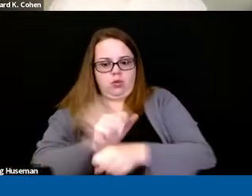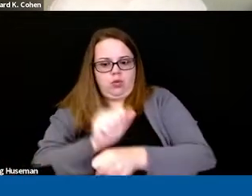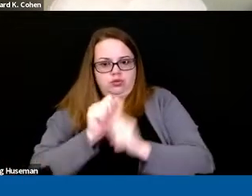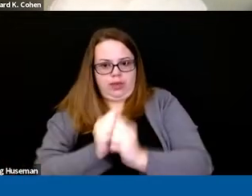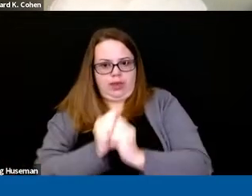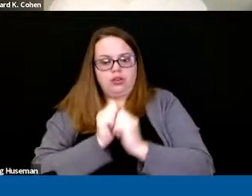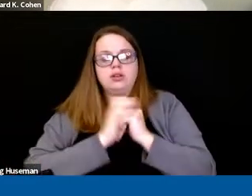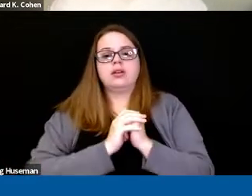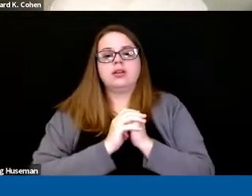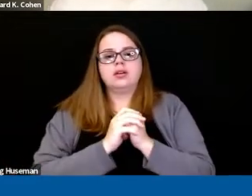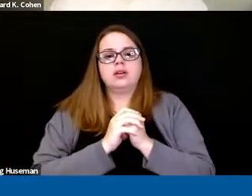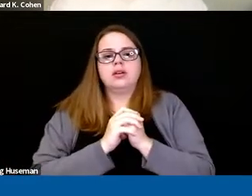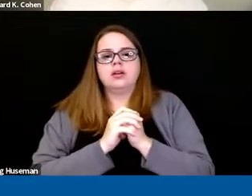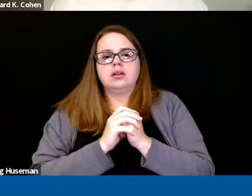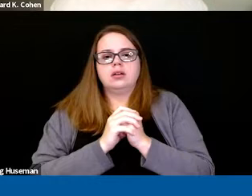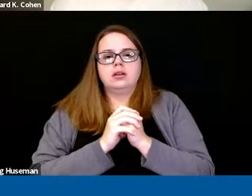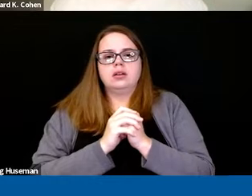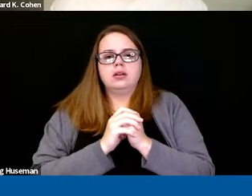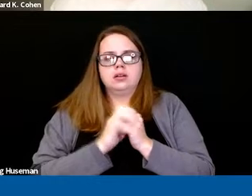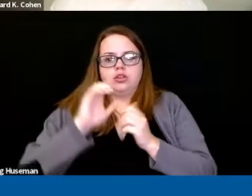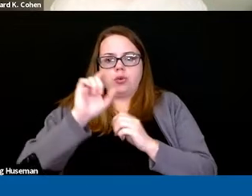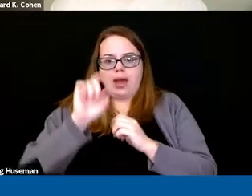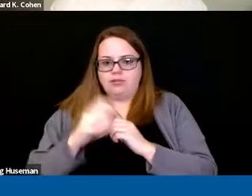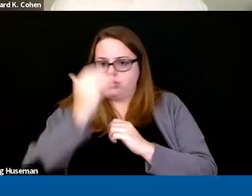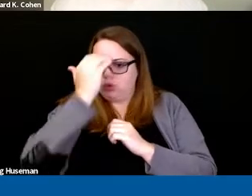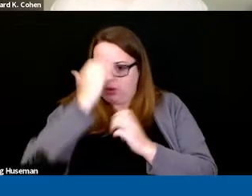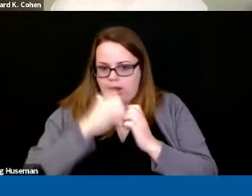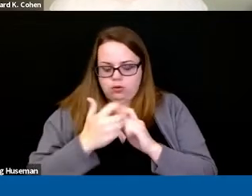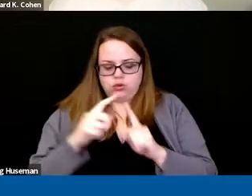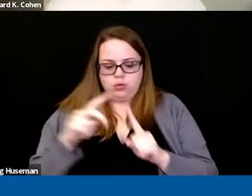and how to apply standalone versus composite roles can be found in the definitions for each role.